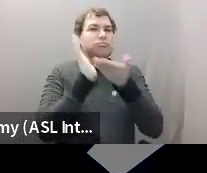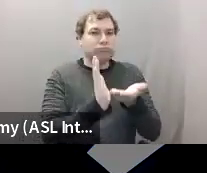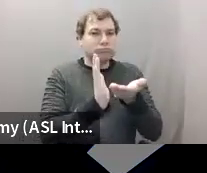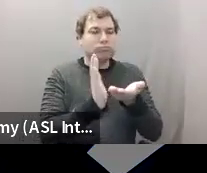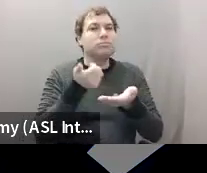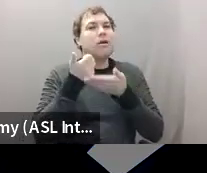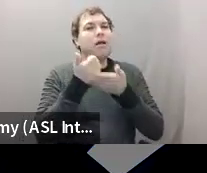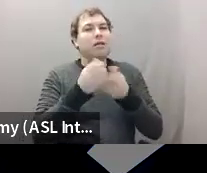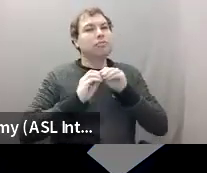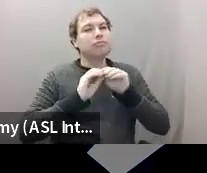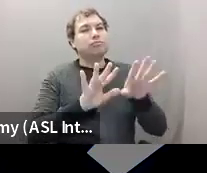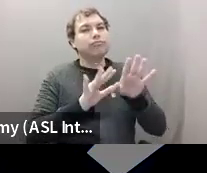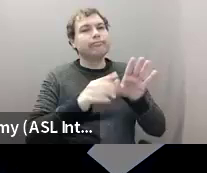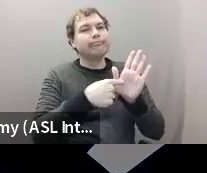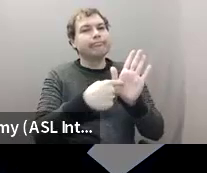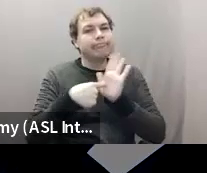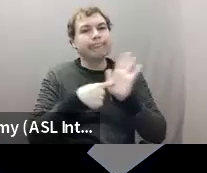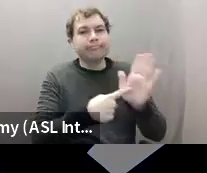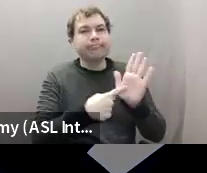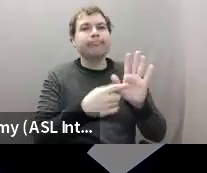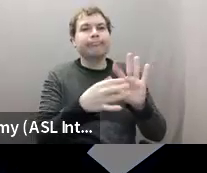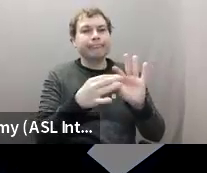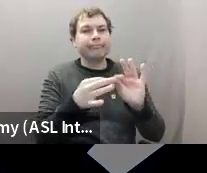Scott Birkenbuel (he, him) VP APRIL: spread the message. Scott Birkenbuel (he, him) VP APRIL: And Cassie has her hand up.